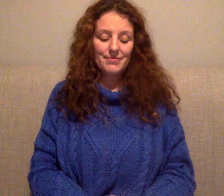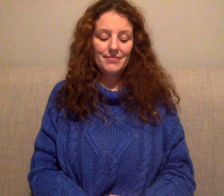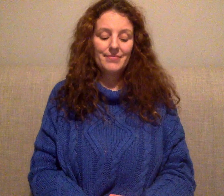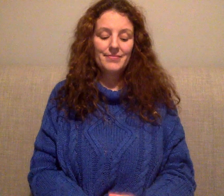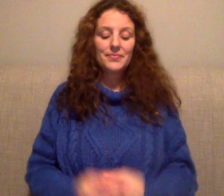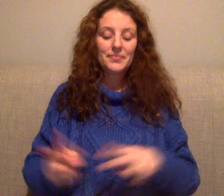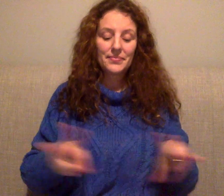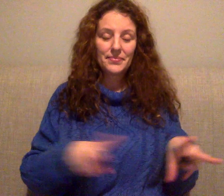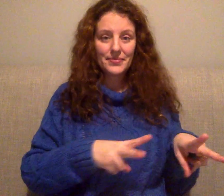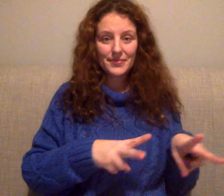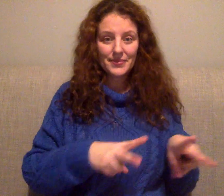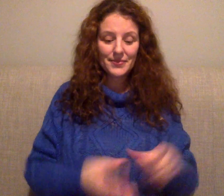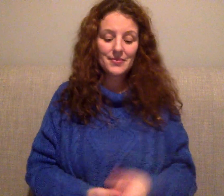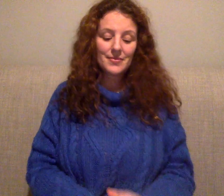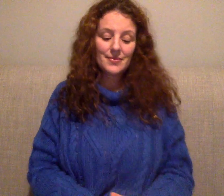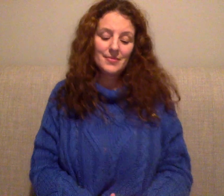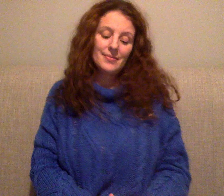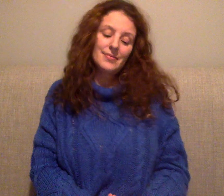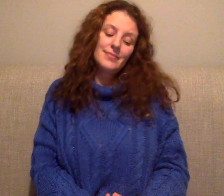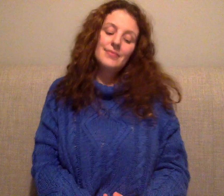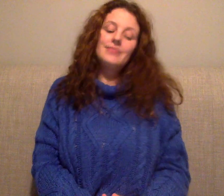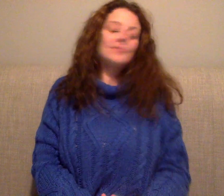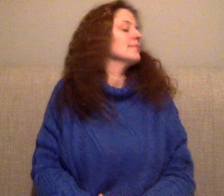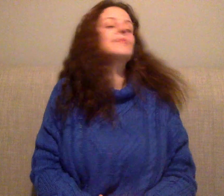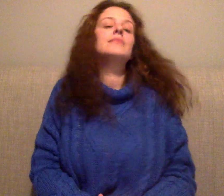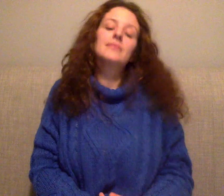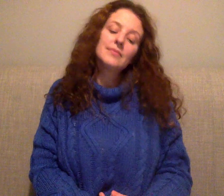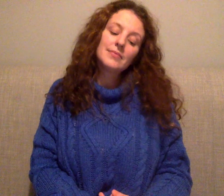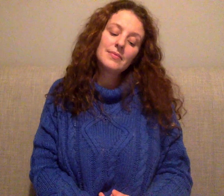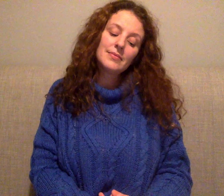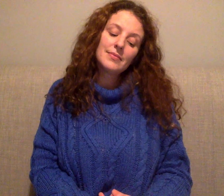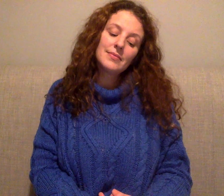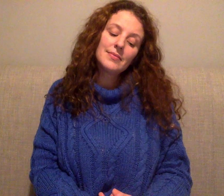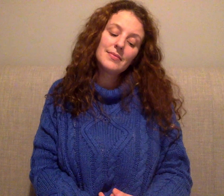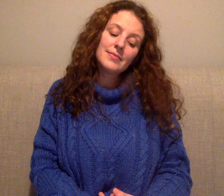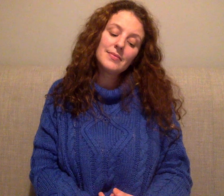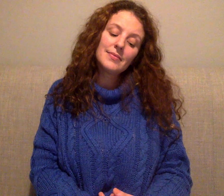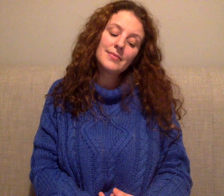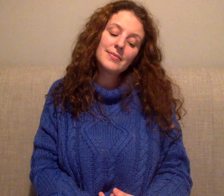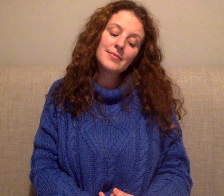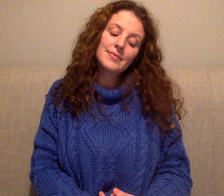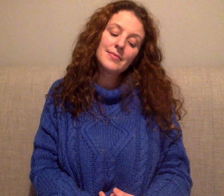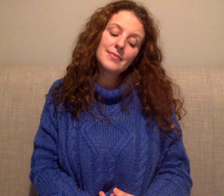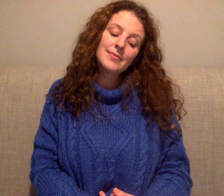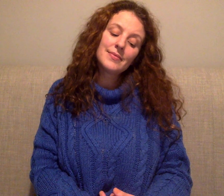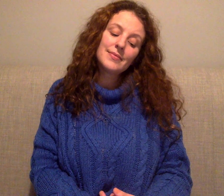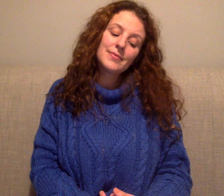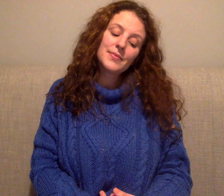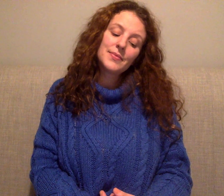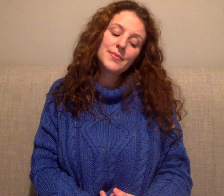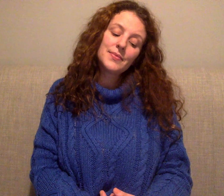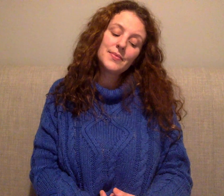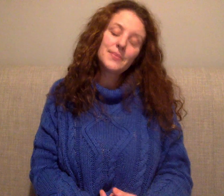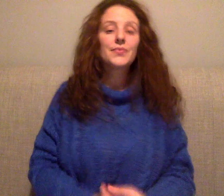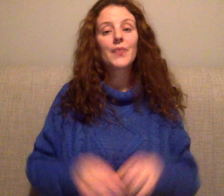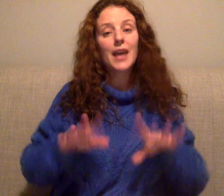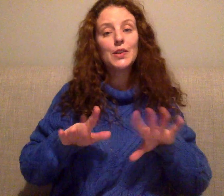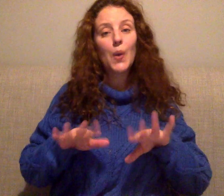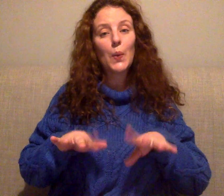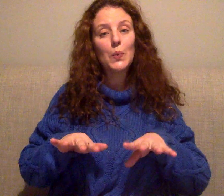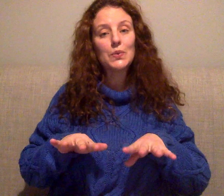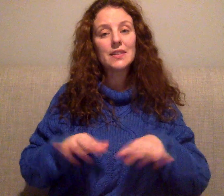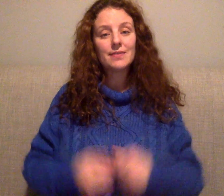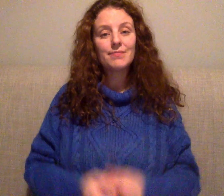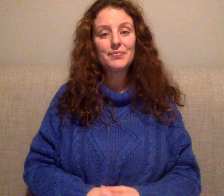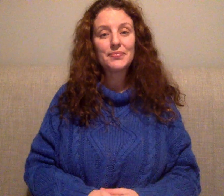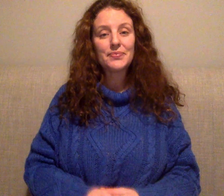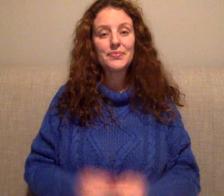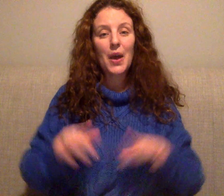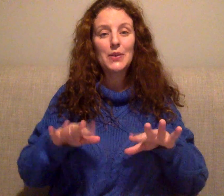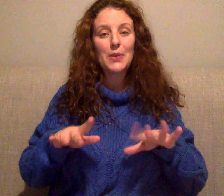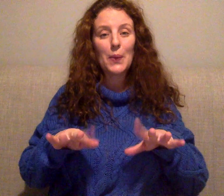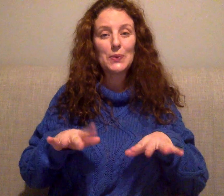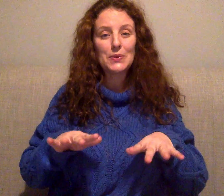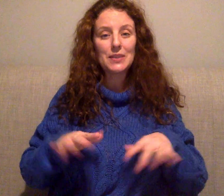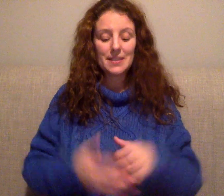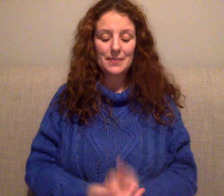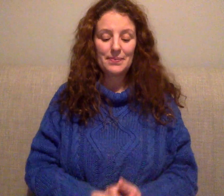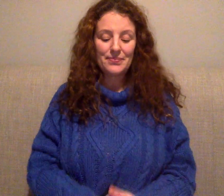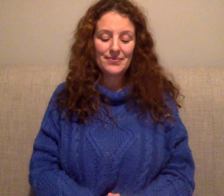TOES